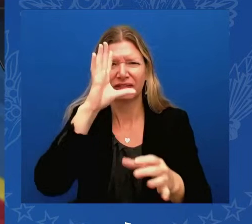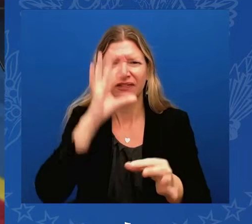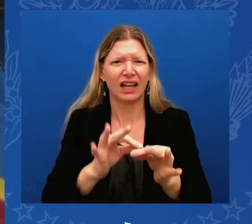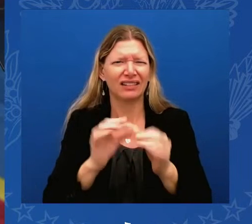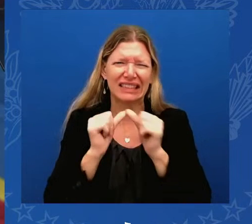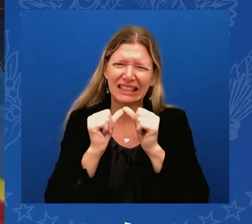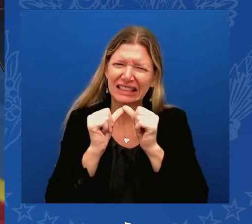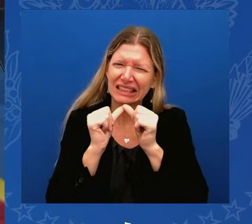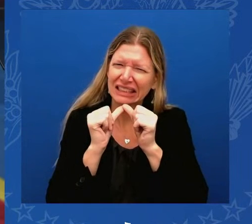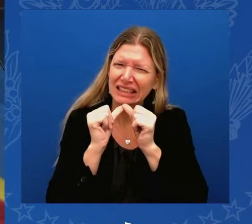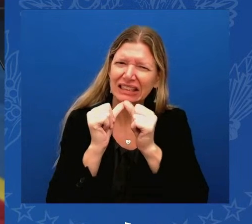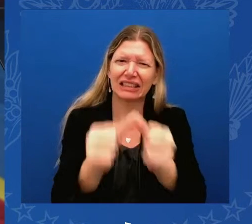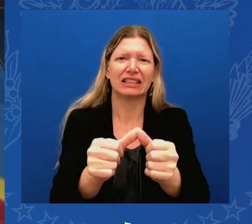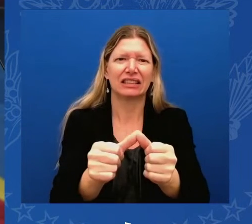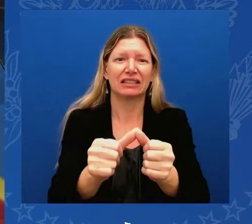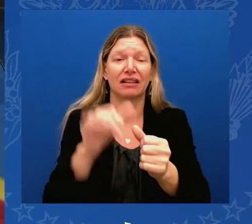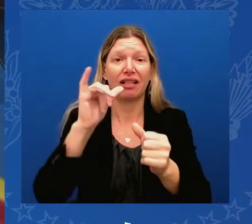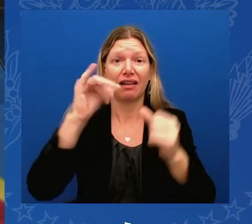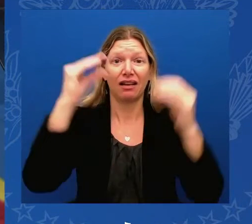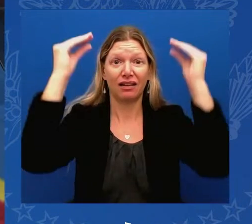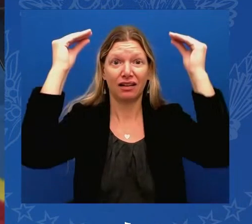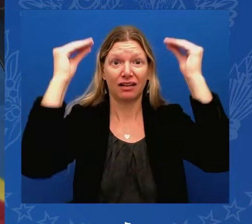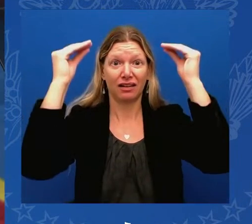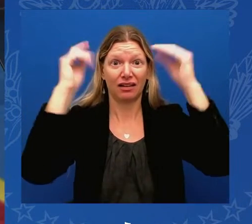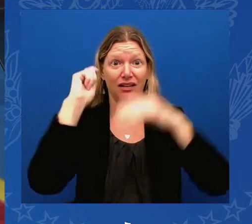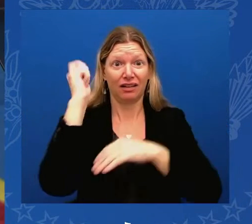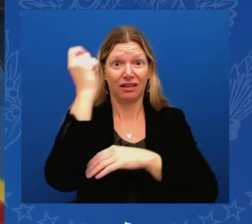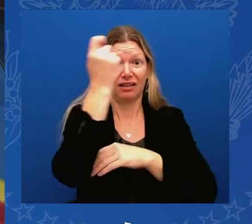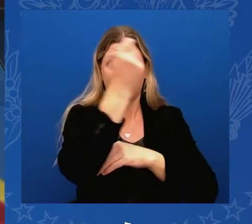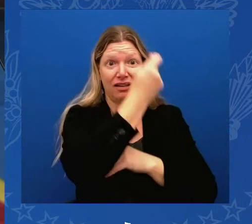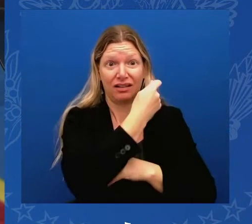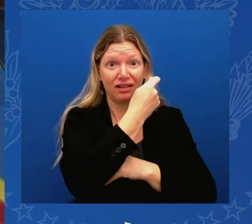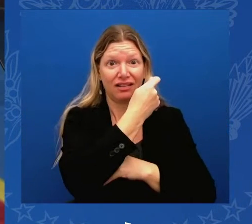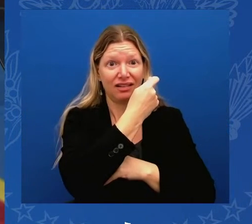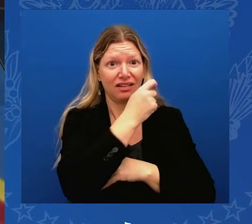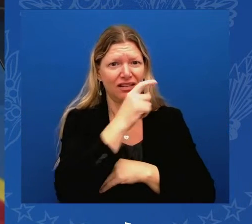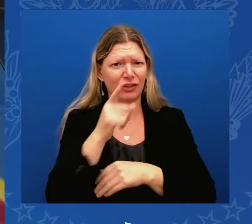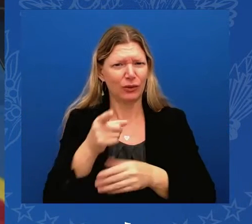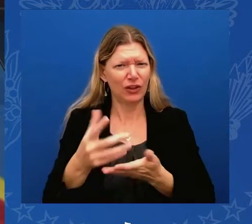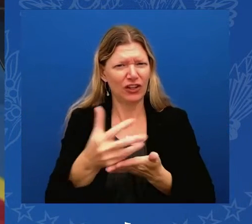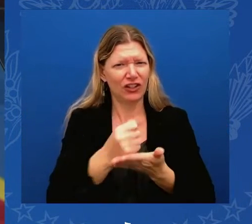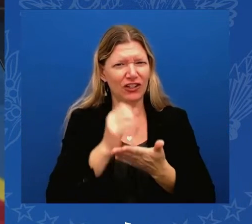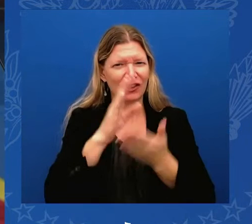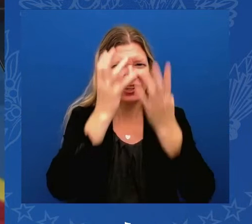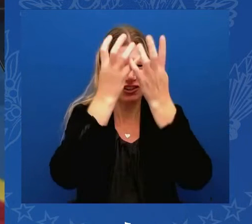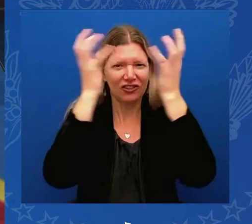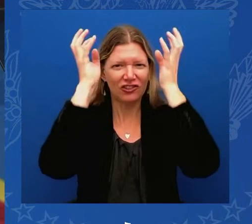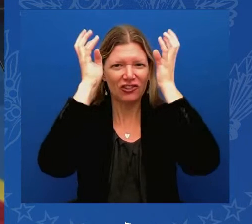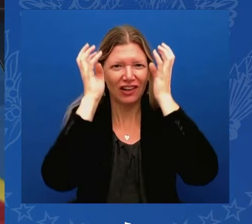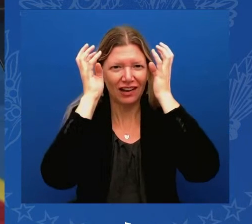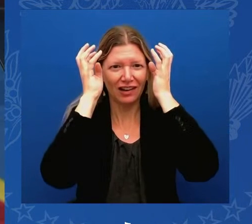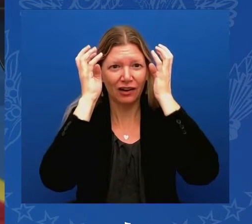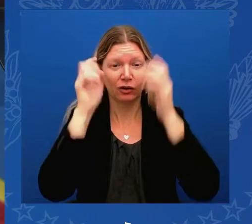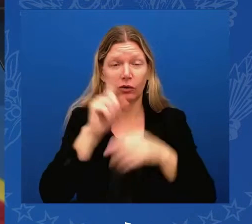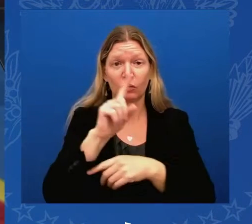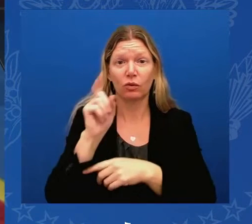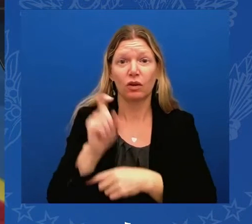The question is now, 25 years from now, 50 years from now, when you're asked to stand